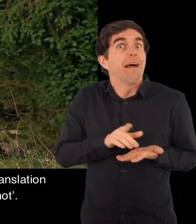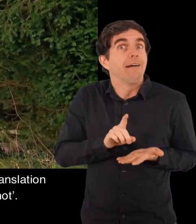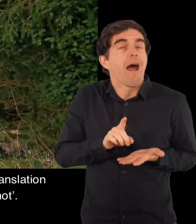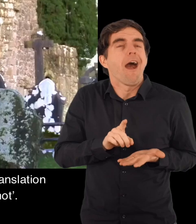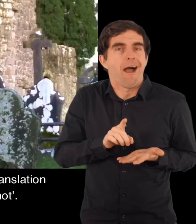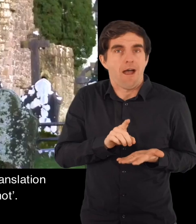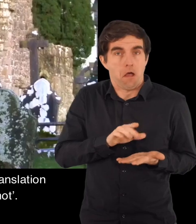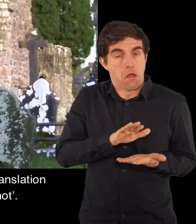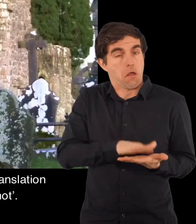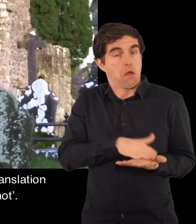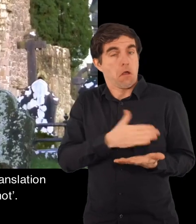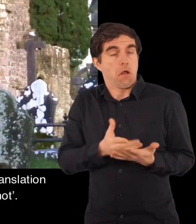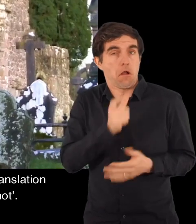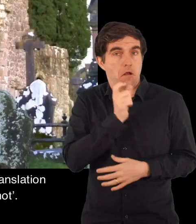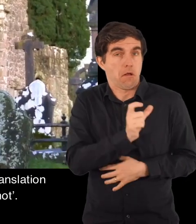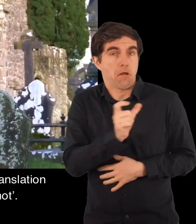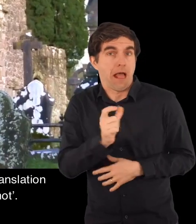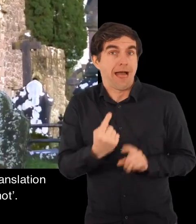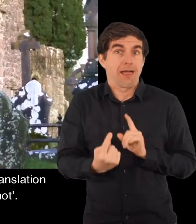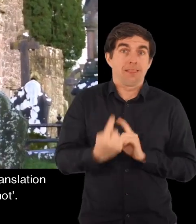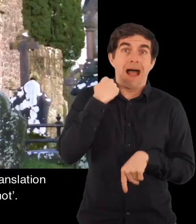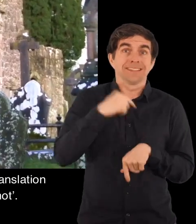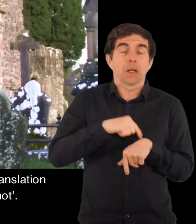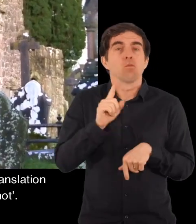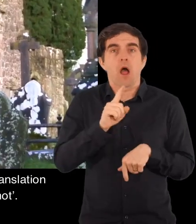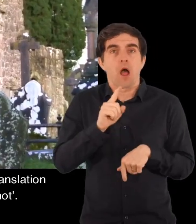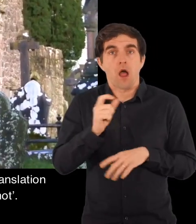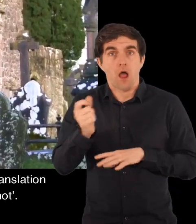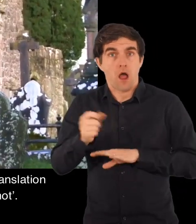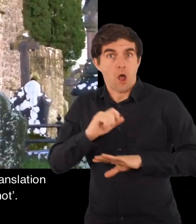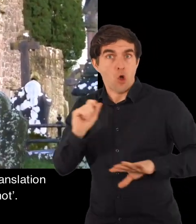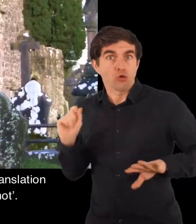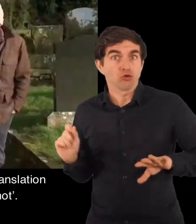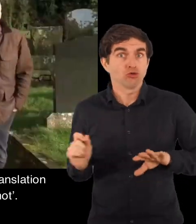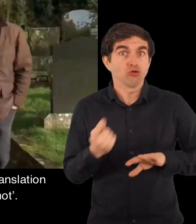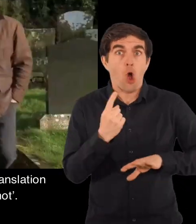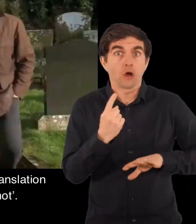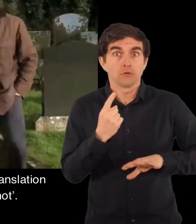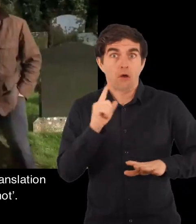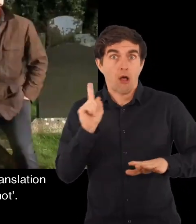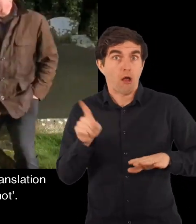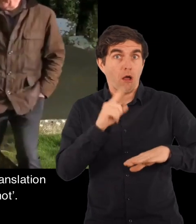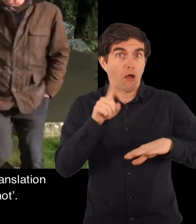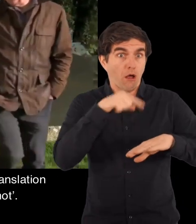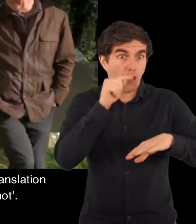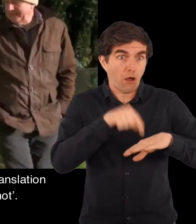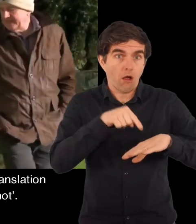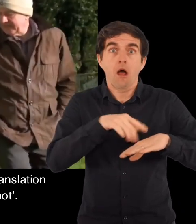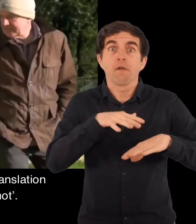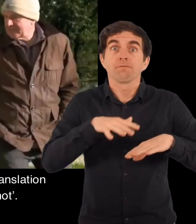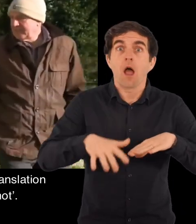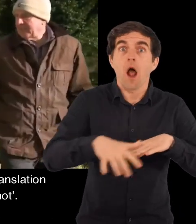and the meaning of that, the translation of that, is the ‘field of a shot’.